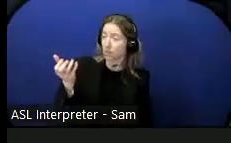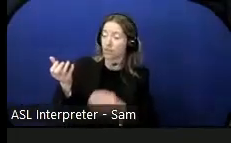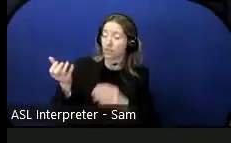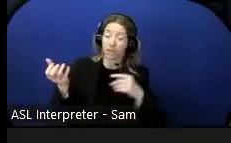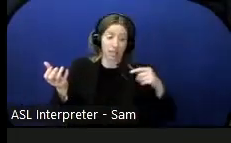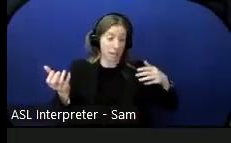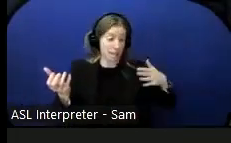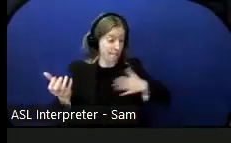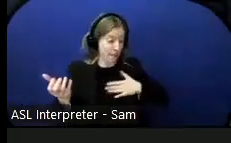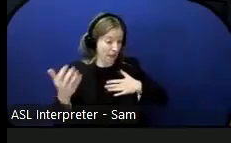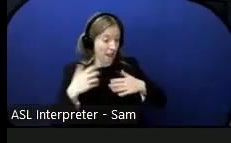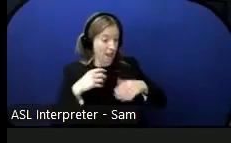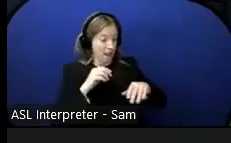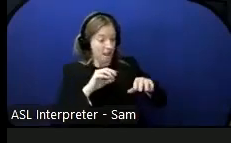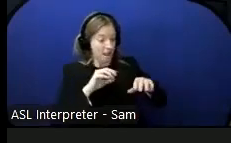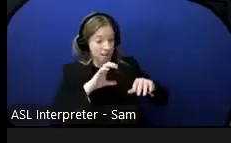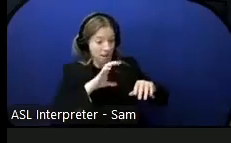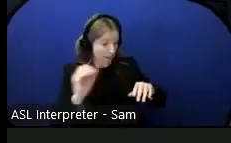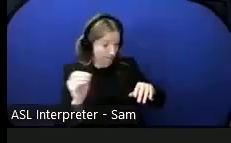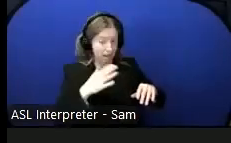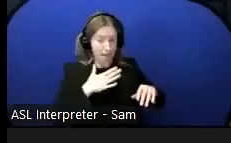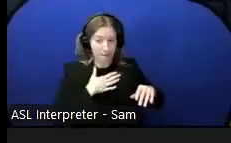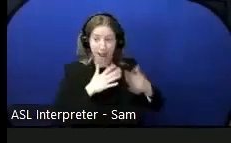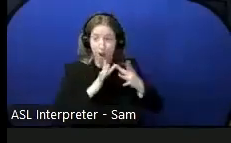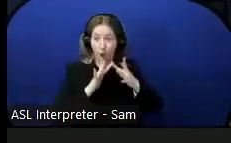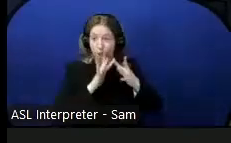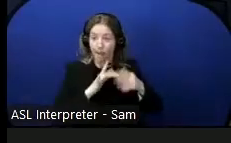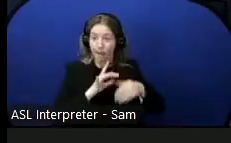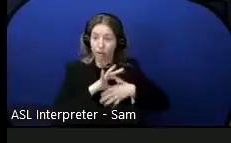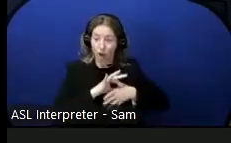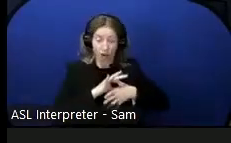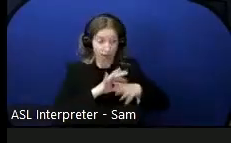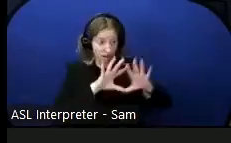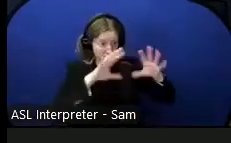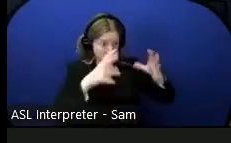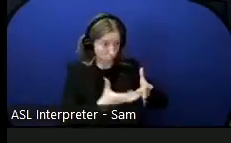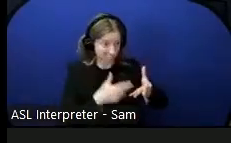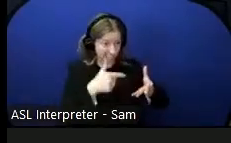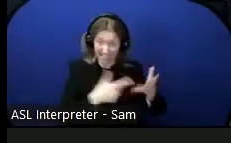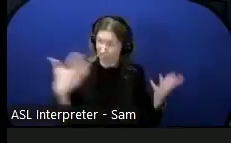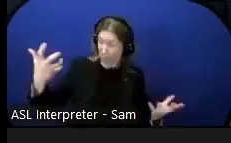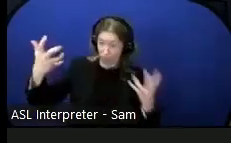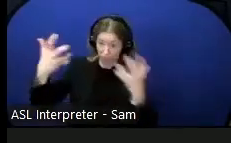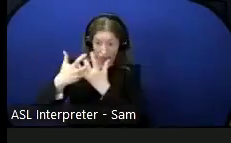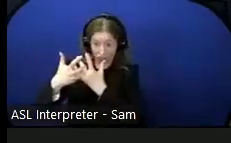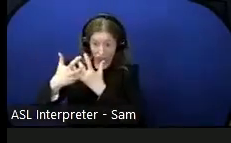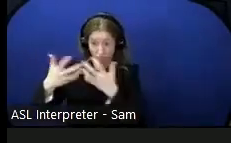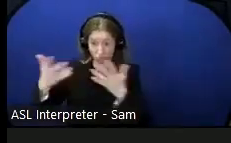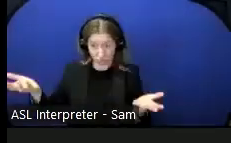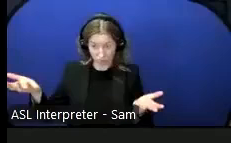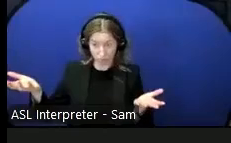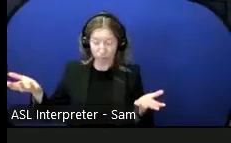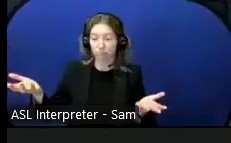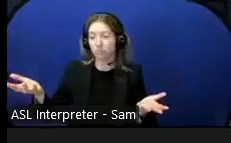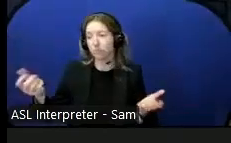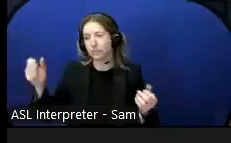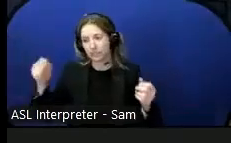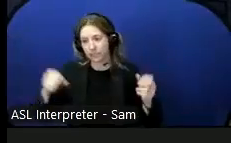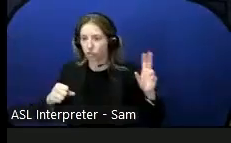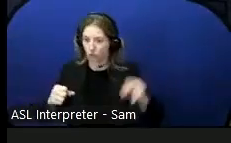Can the vendors you work with conform? Ask them for accessibility statements. ask them for VPATs, V-P-A-Ts. Voluntary Product Accessibility Templates